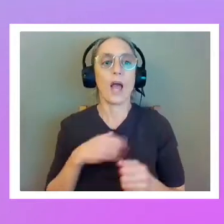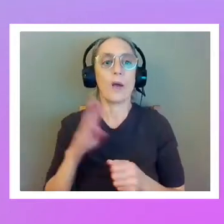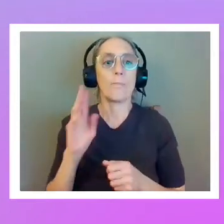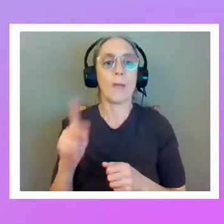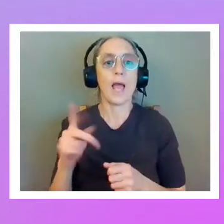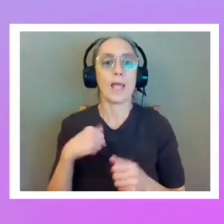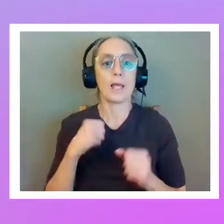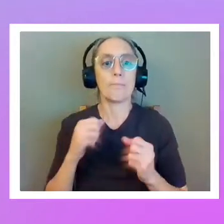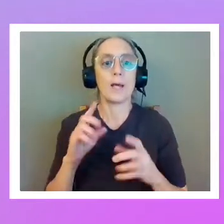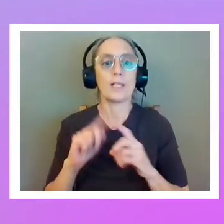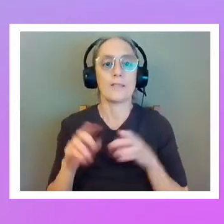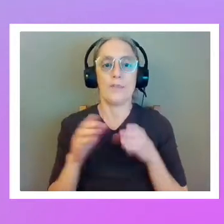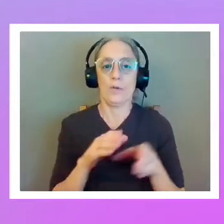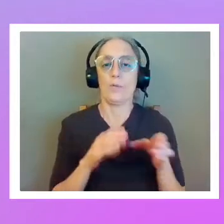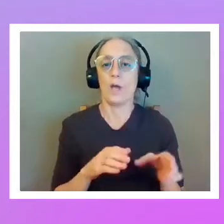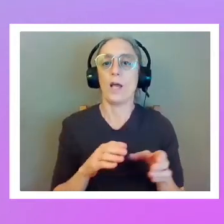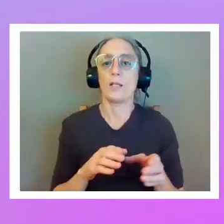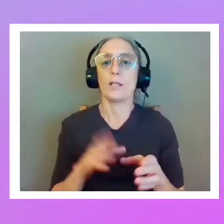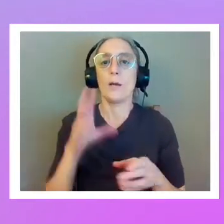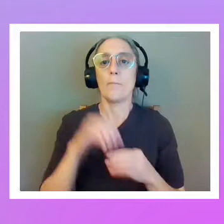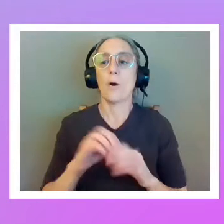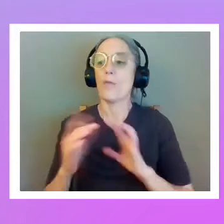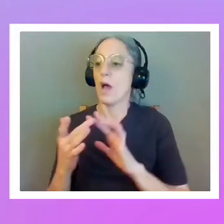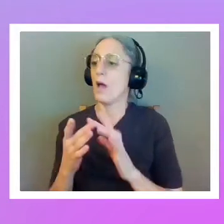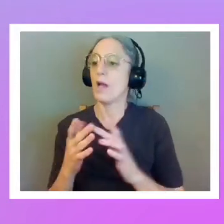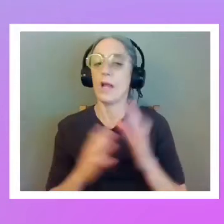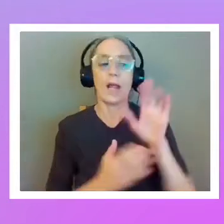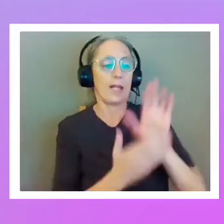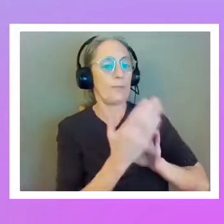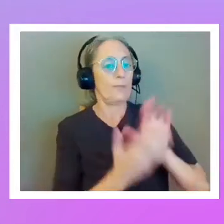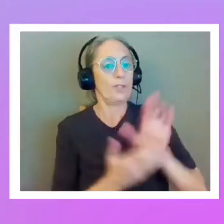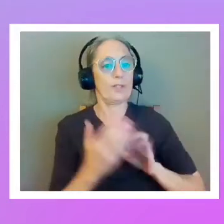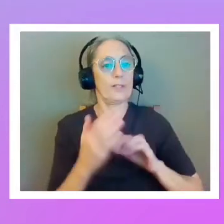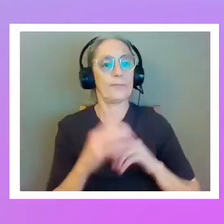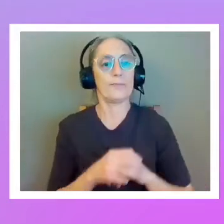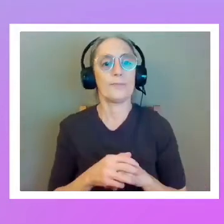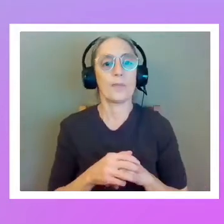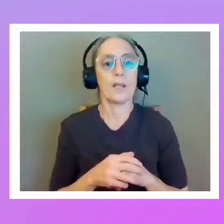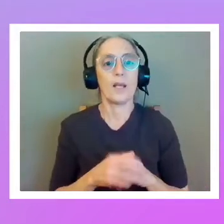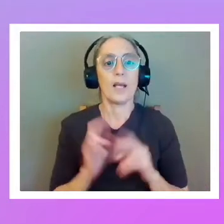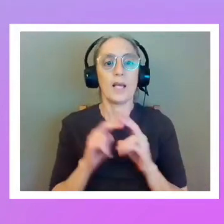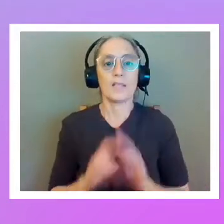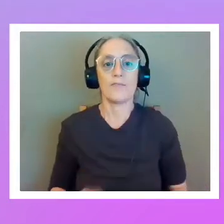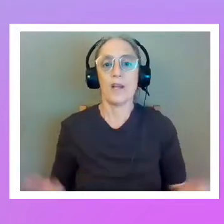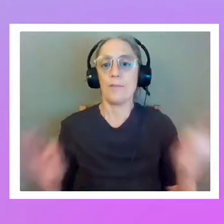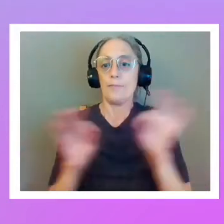both online and in-person. So it's very important that before we start even thinking